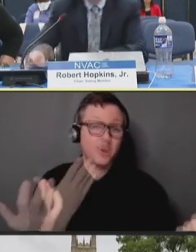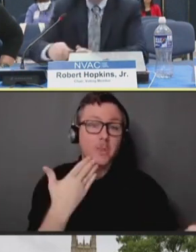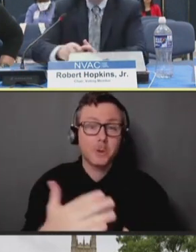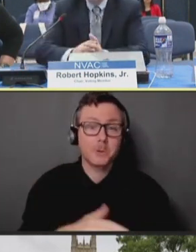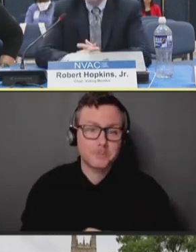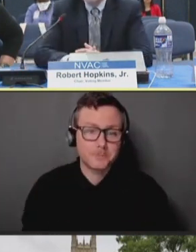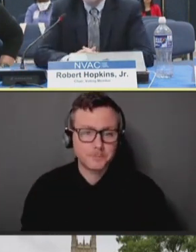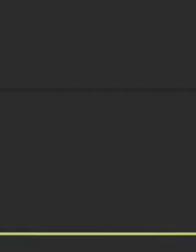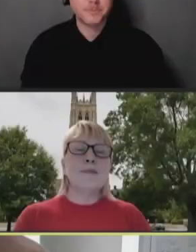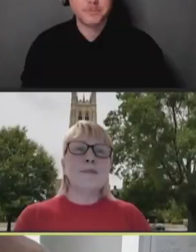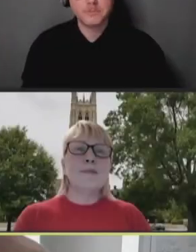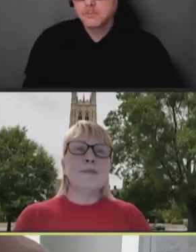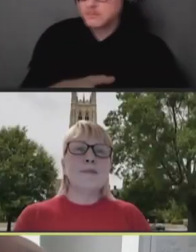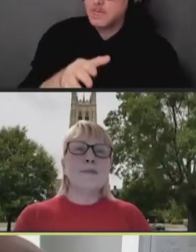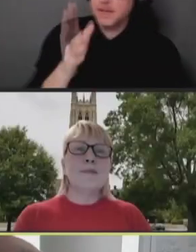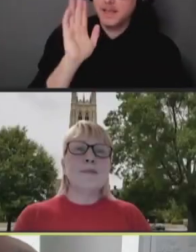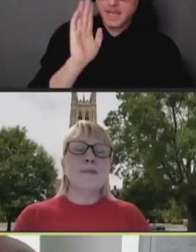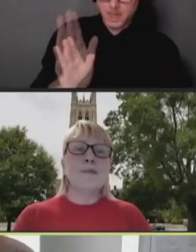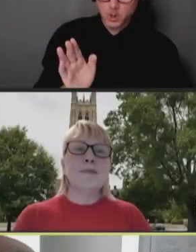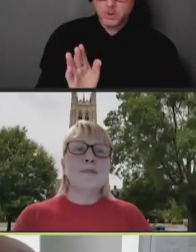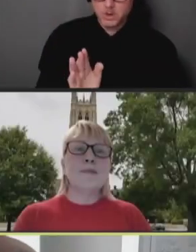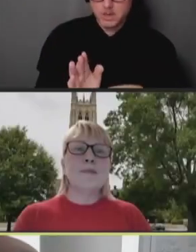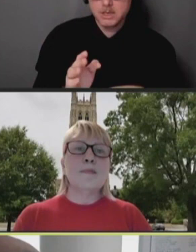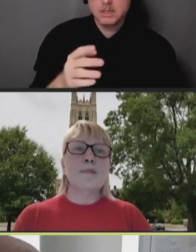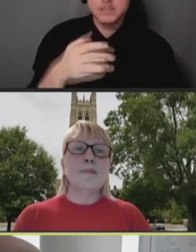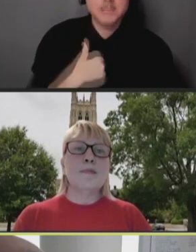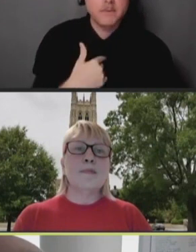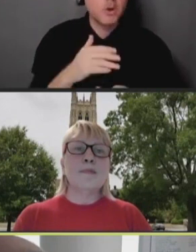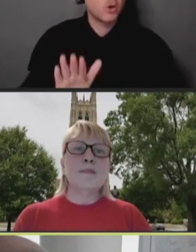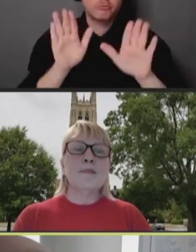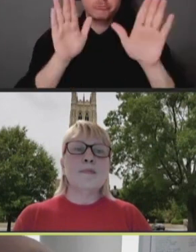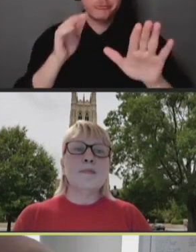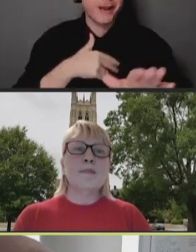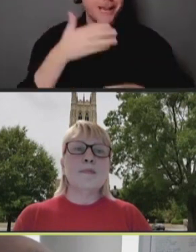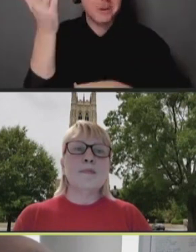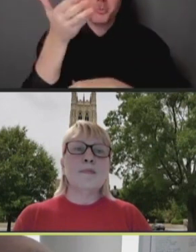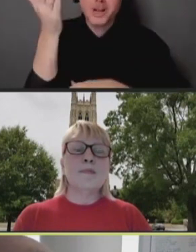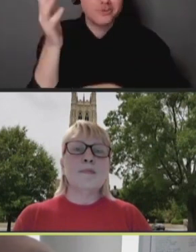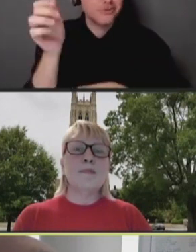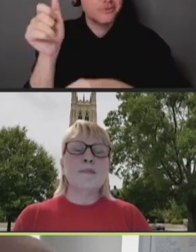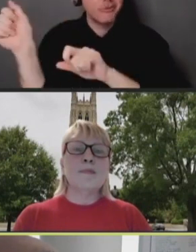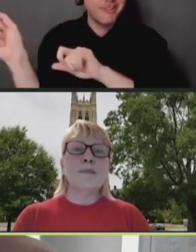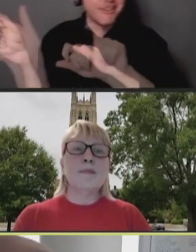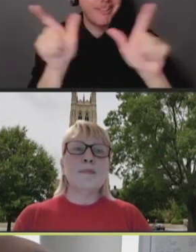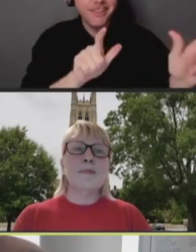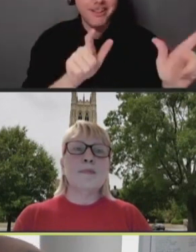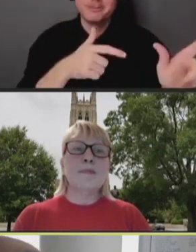Dan Hoff: Thank you. And great presentations from all of you. Thank you very much.